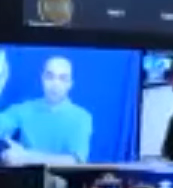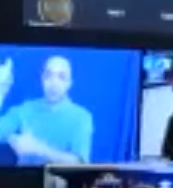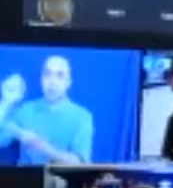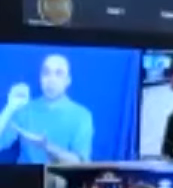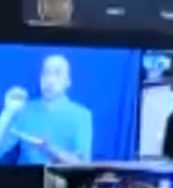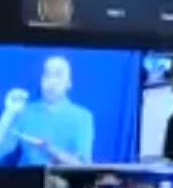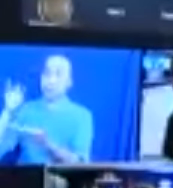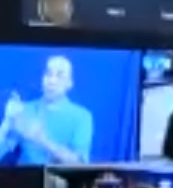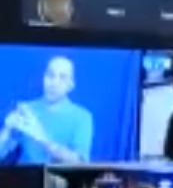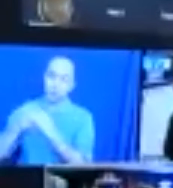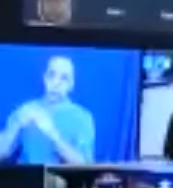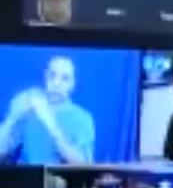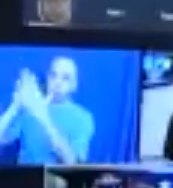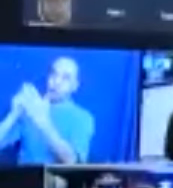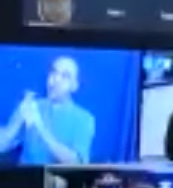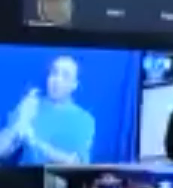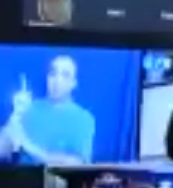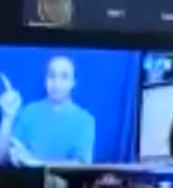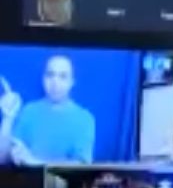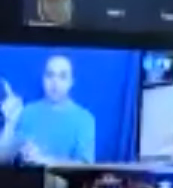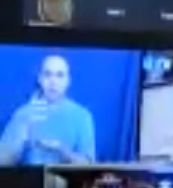ORIGINAL FILIPINO MARTIAL ARTISTS, THEY DON'T HAVE A